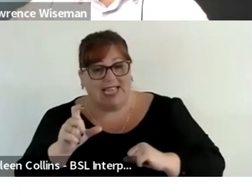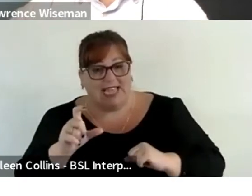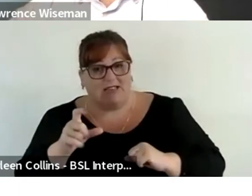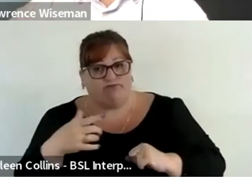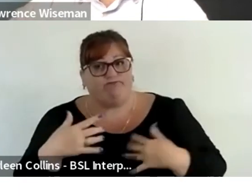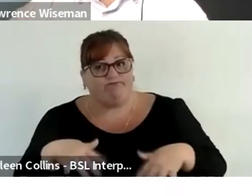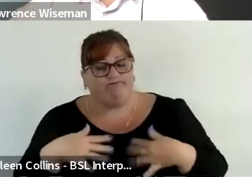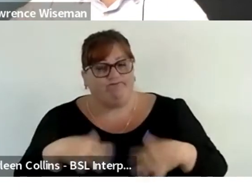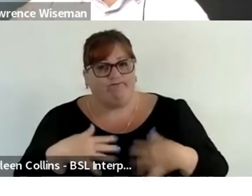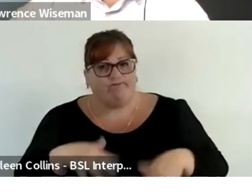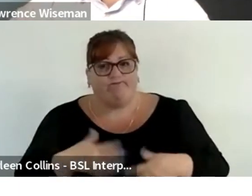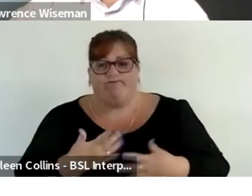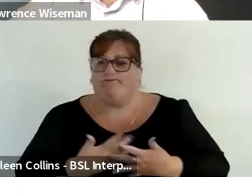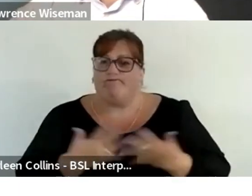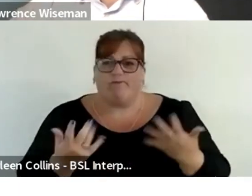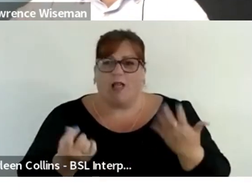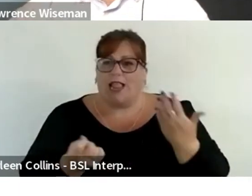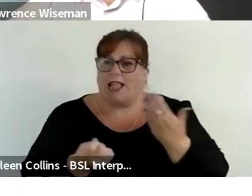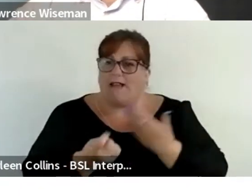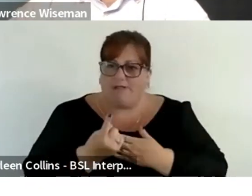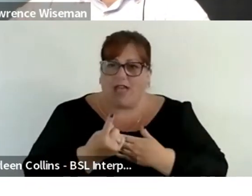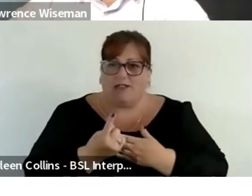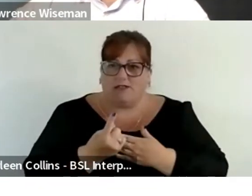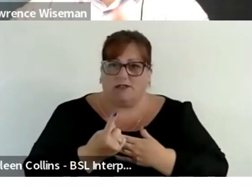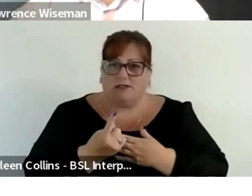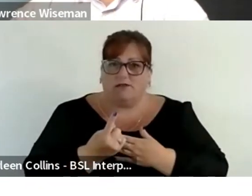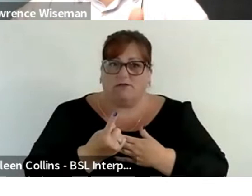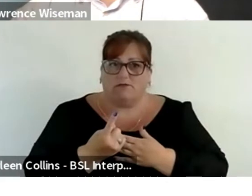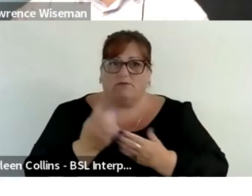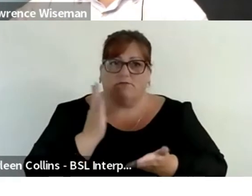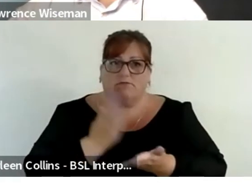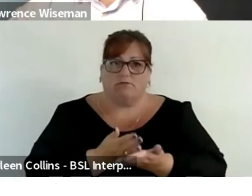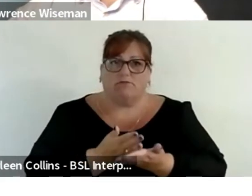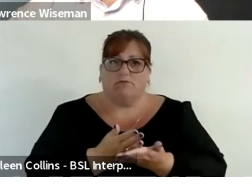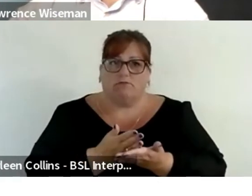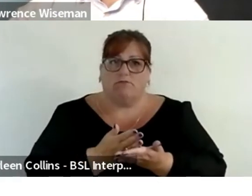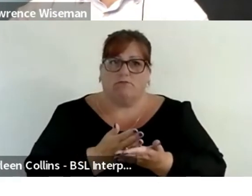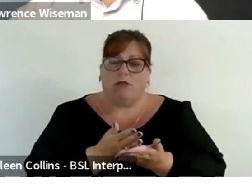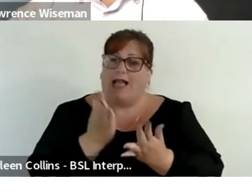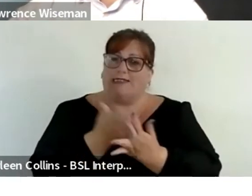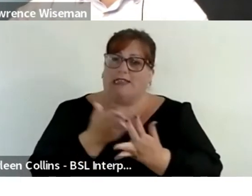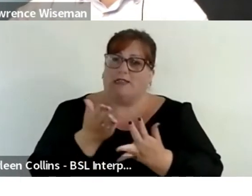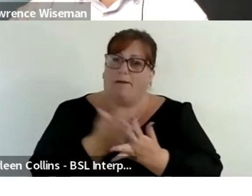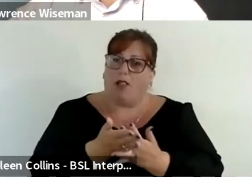external things are highly accessible to everyone regardless of what might affect them.